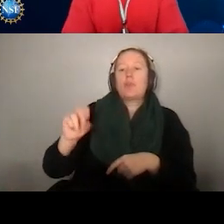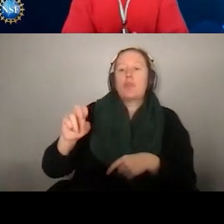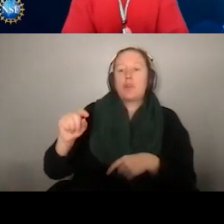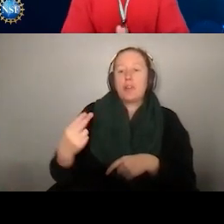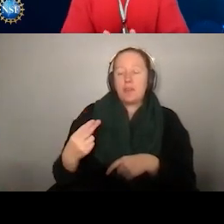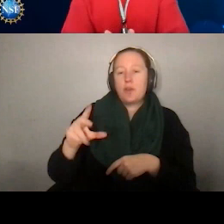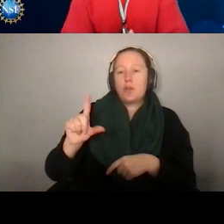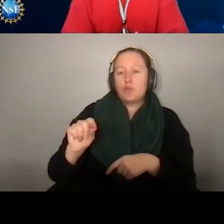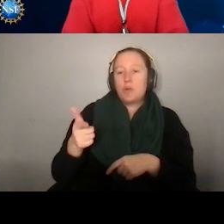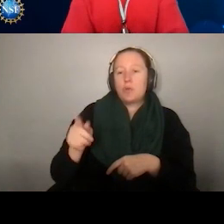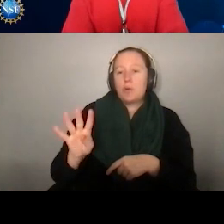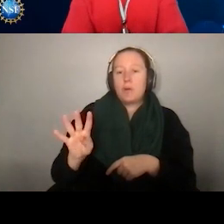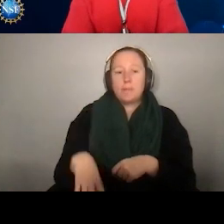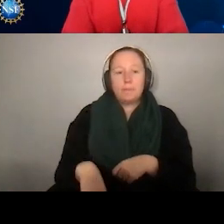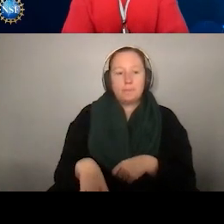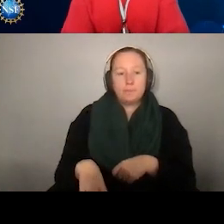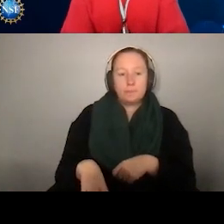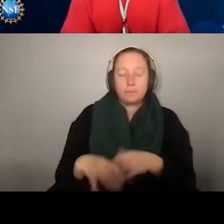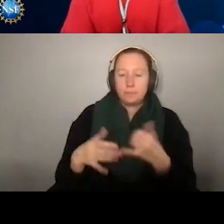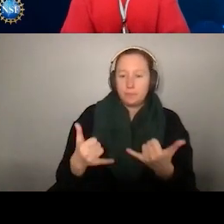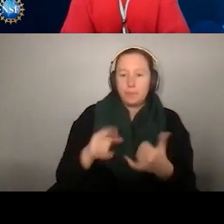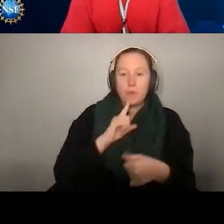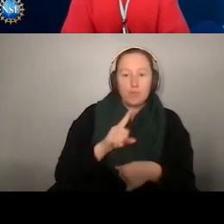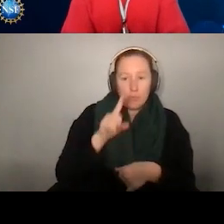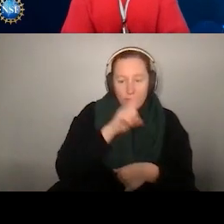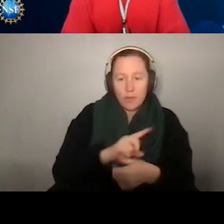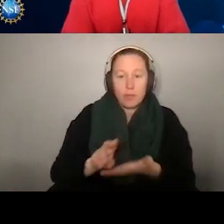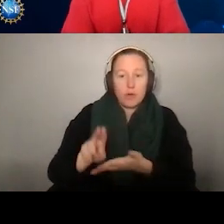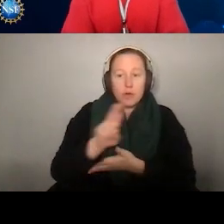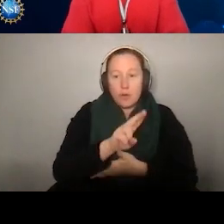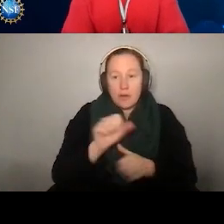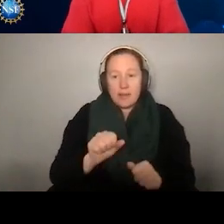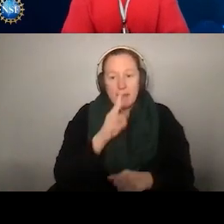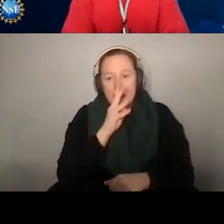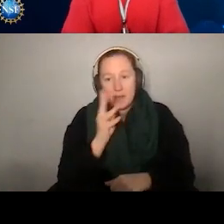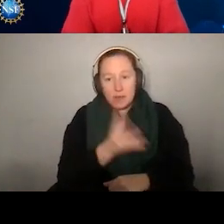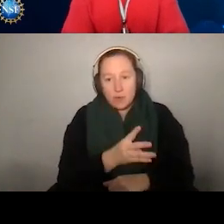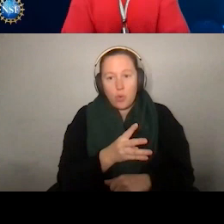The question is true or false. The university can ignore the canceling funds email.